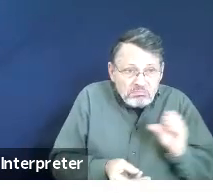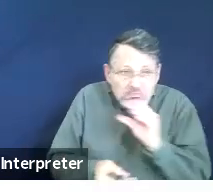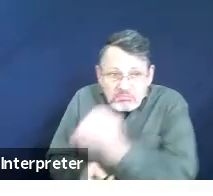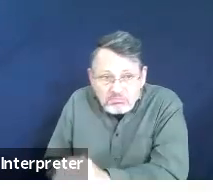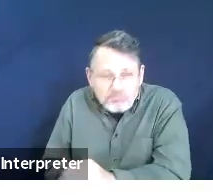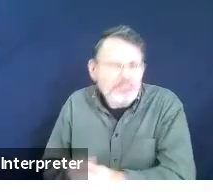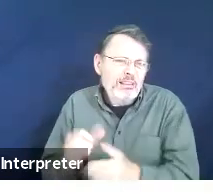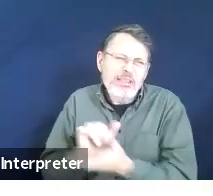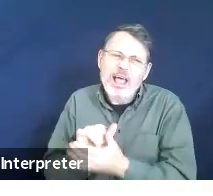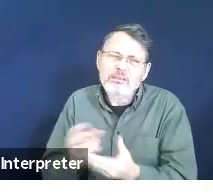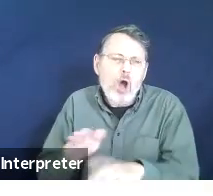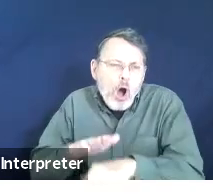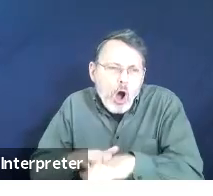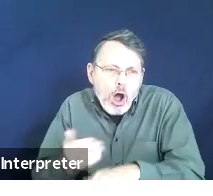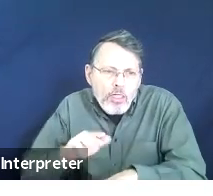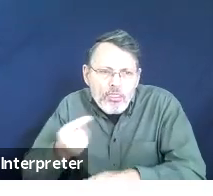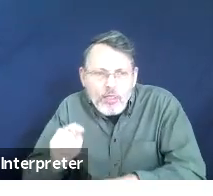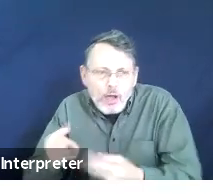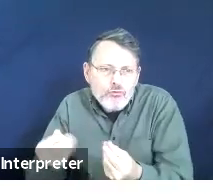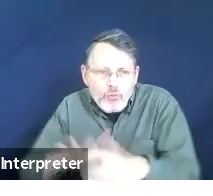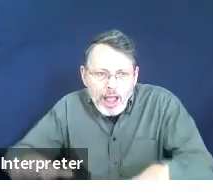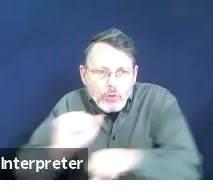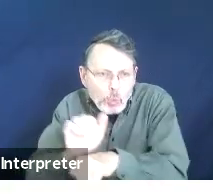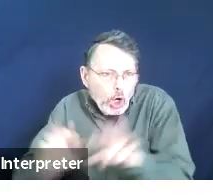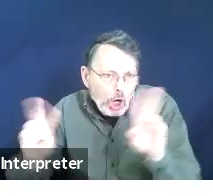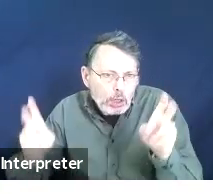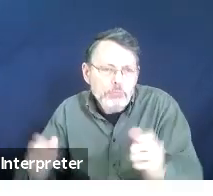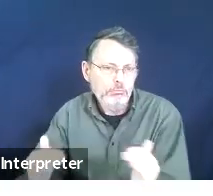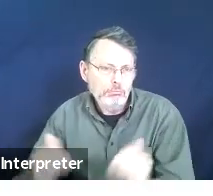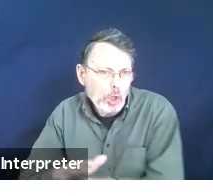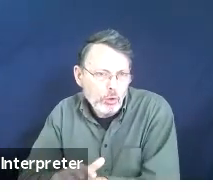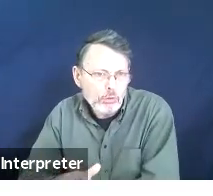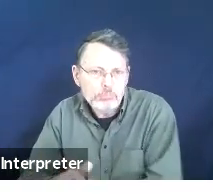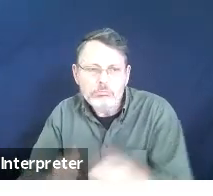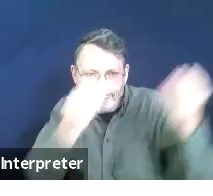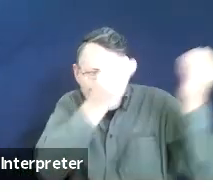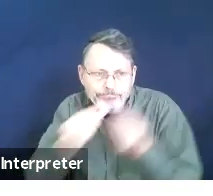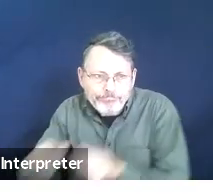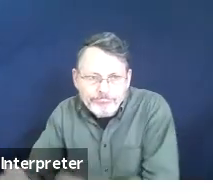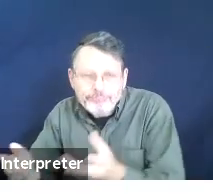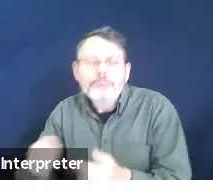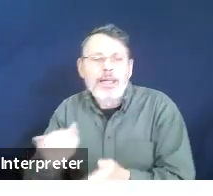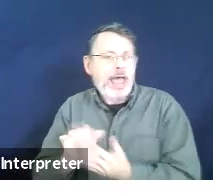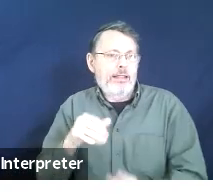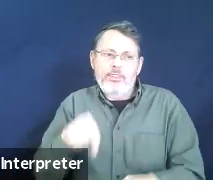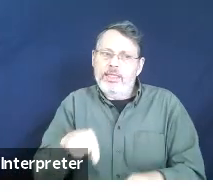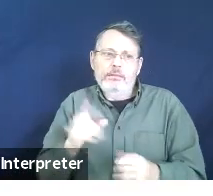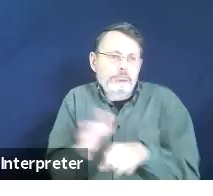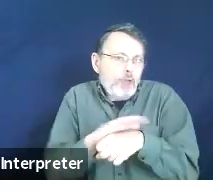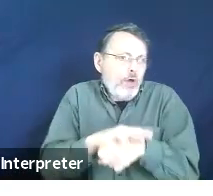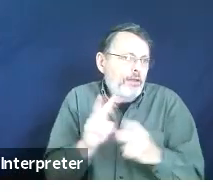And because this is really a unique disaster, we've connected with a lot of disability